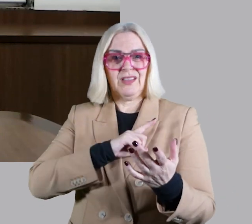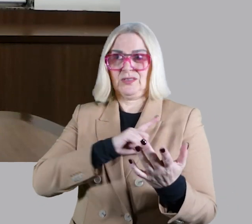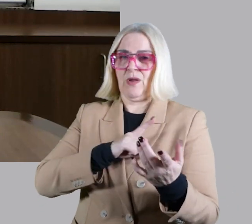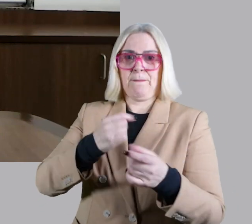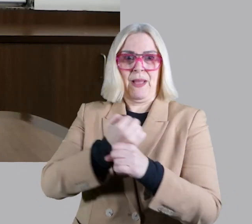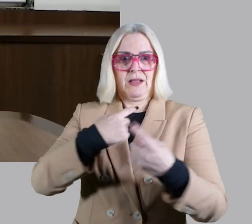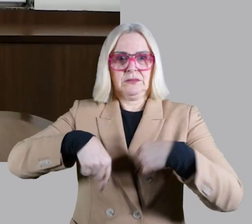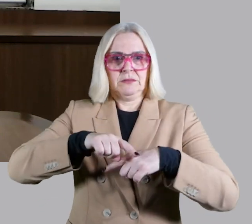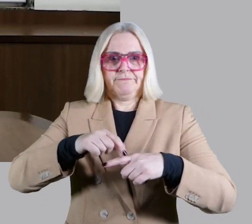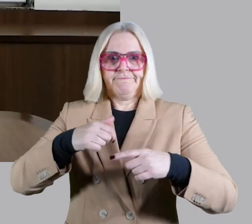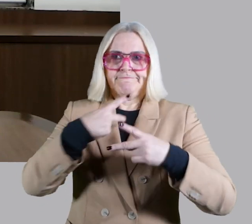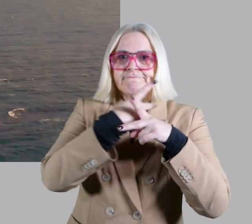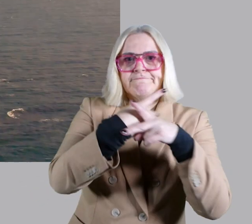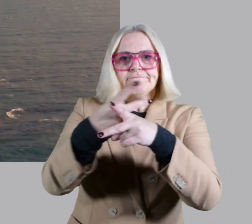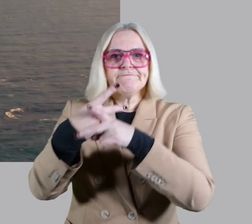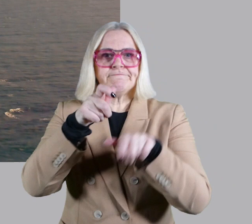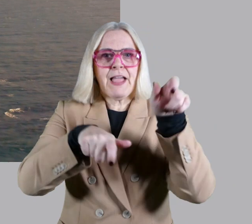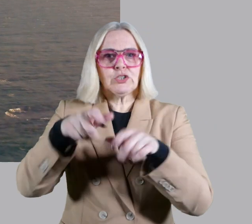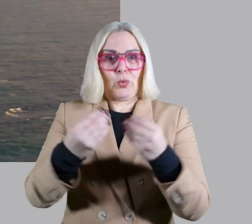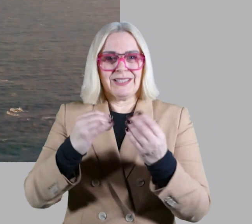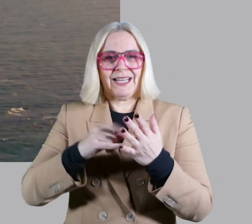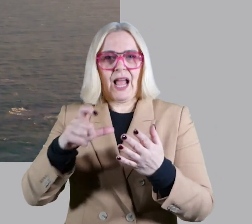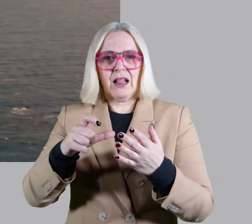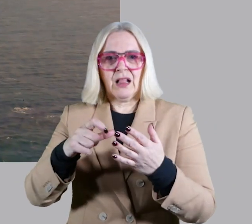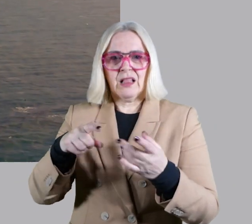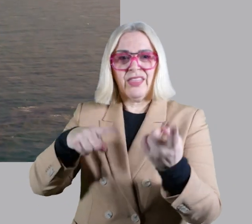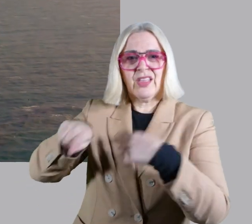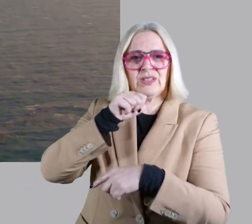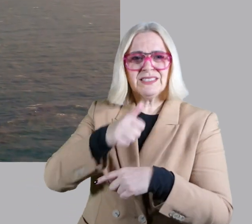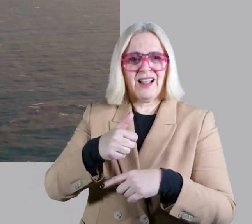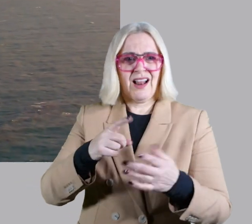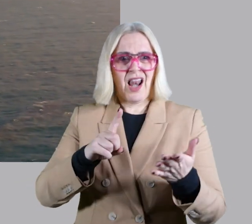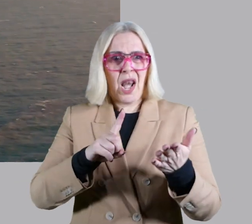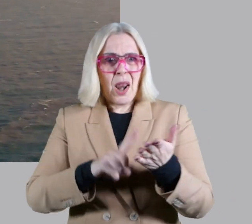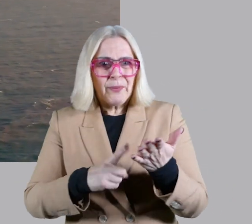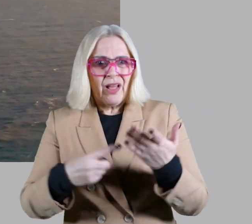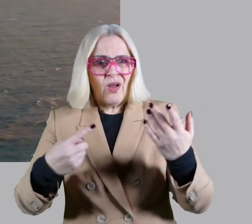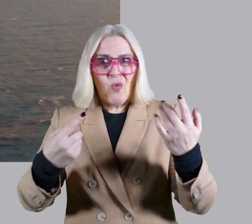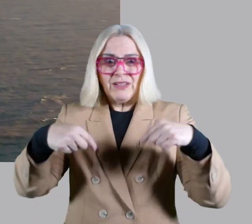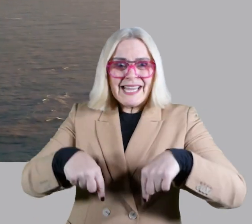So I think we have to educate them also. That's what led me to